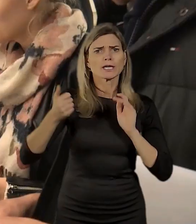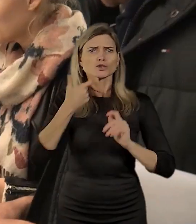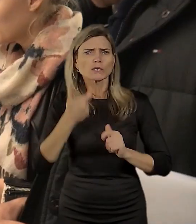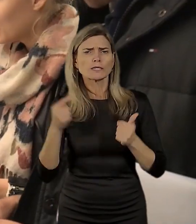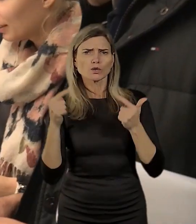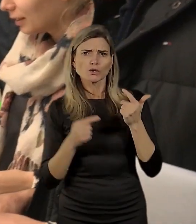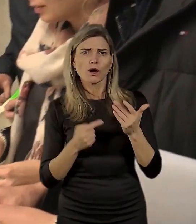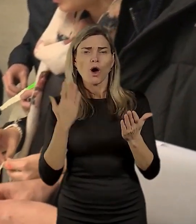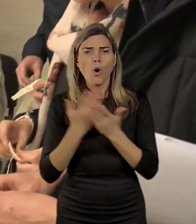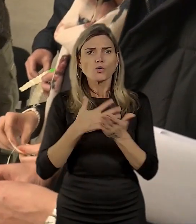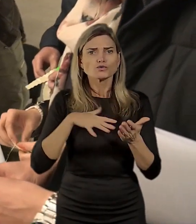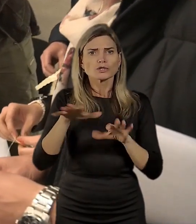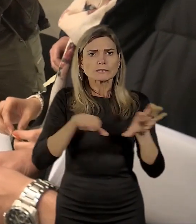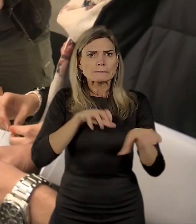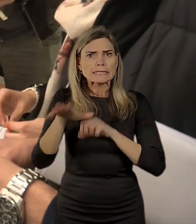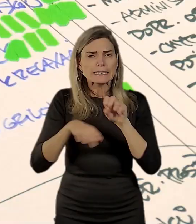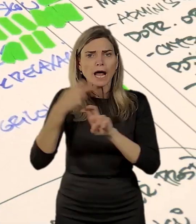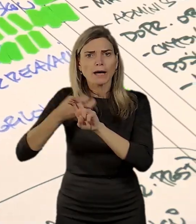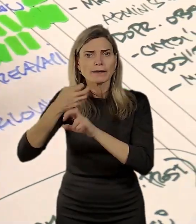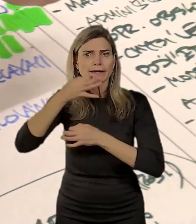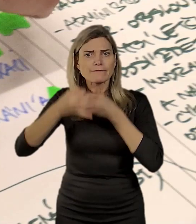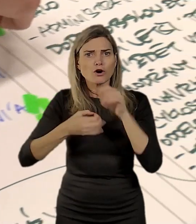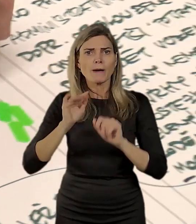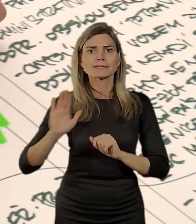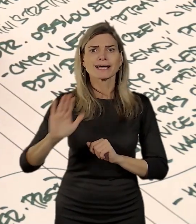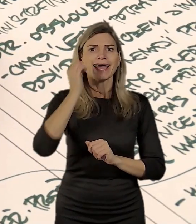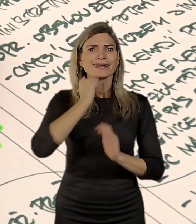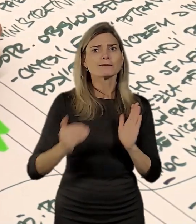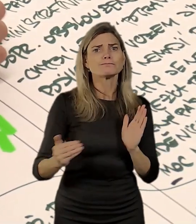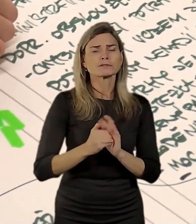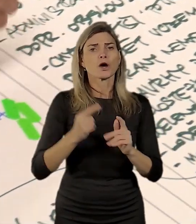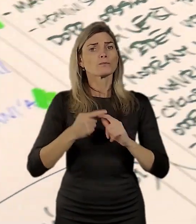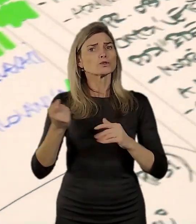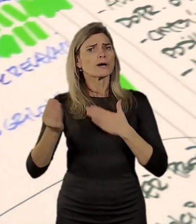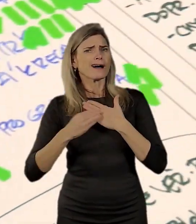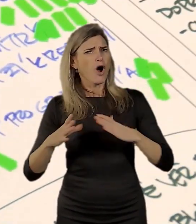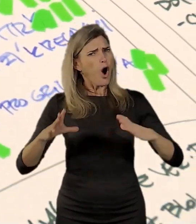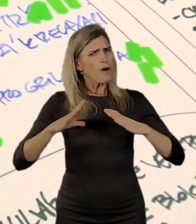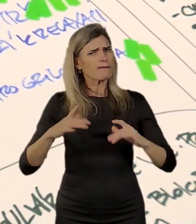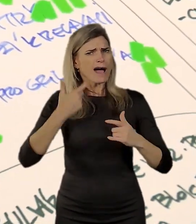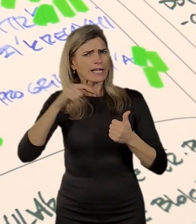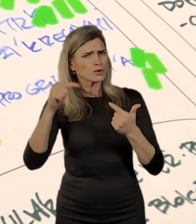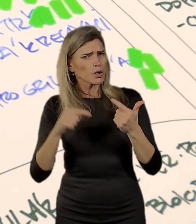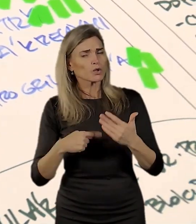if it were possible. So that is the opportunity. If they take advantage of it, functions can be created there for them that they would otherwise have to look for within commuting